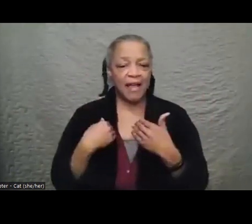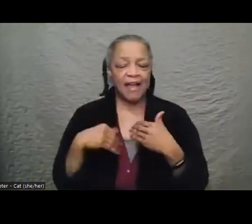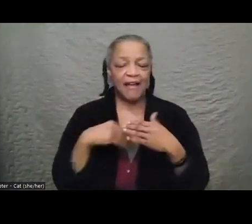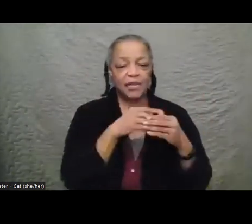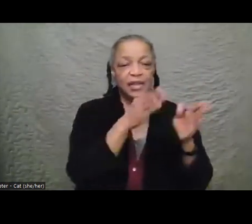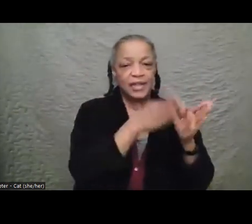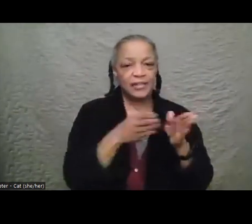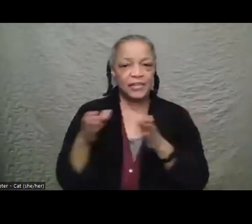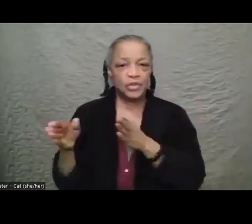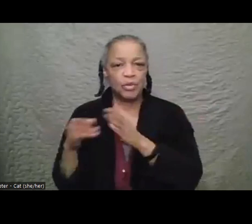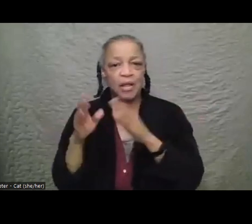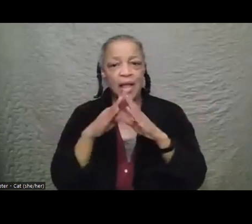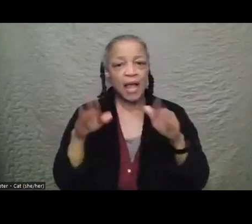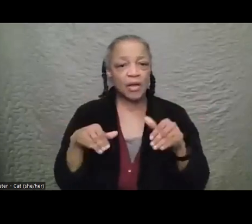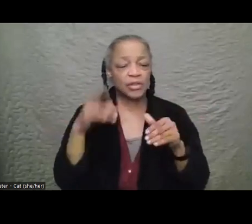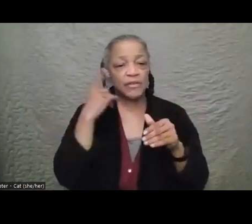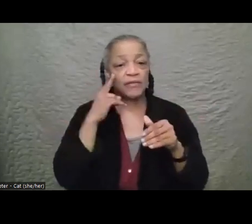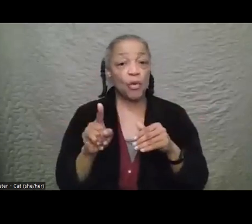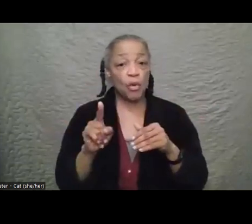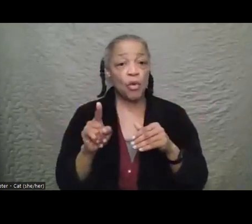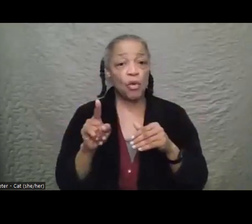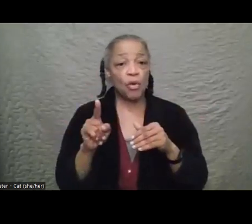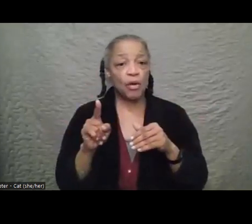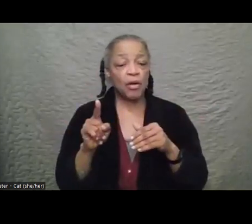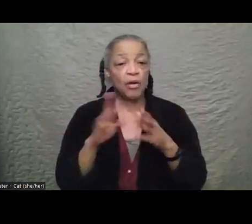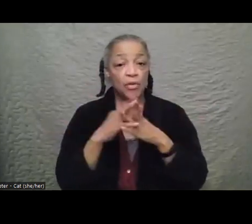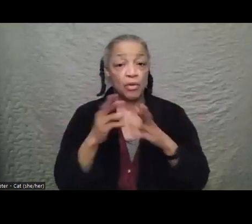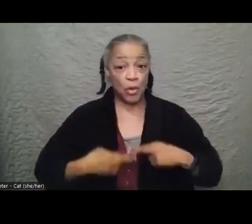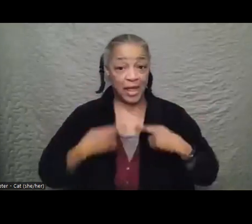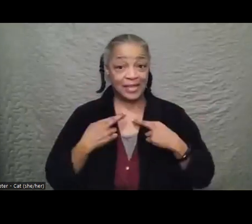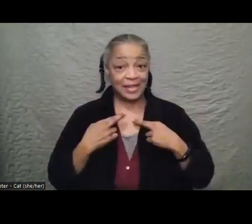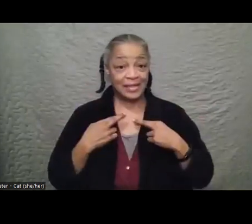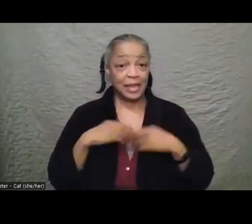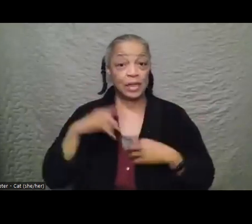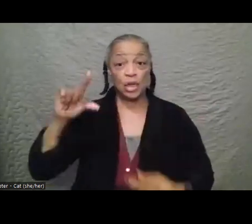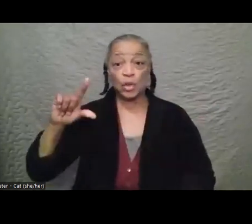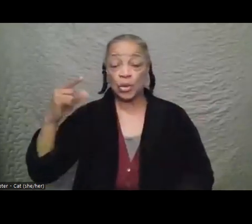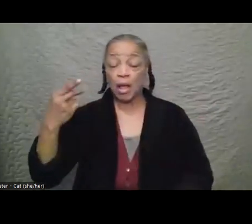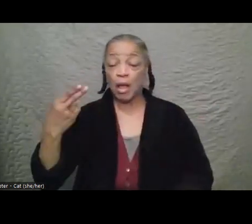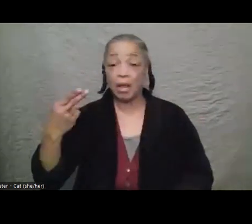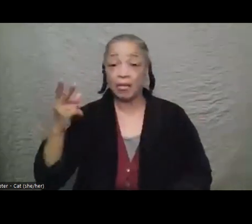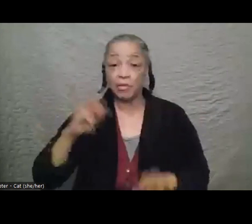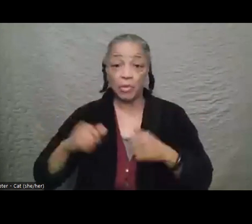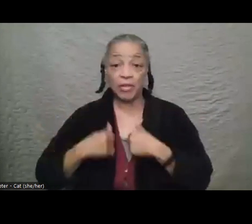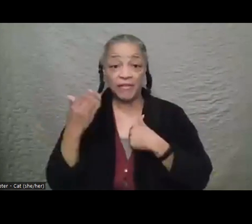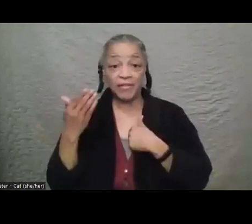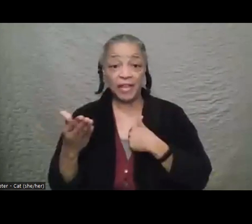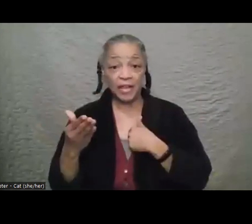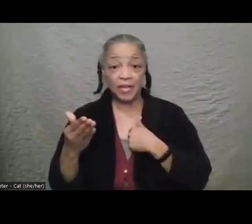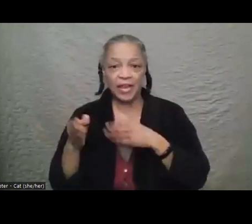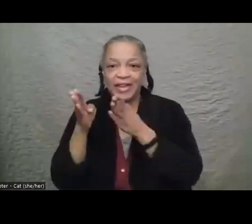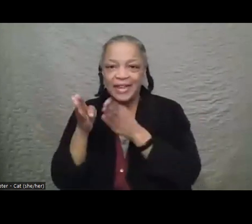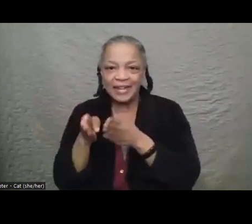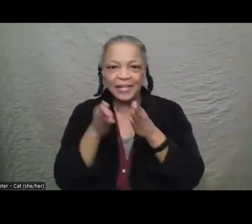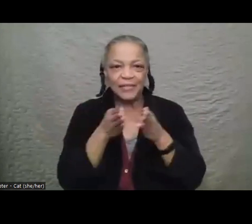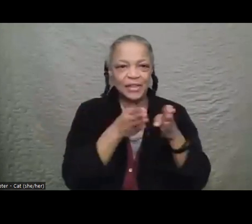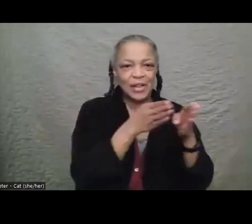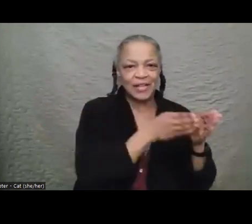Per the residence of Laguna Honda, there individualized and valued.